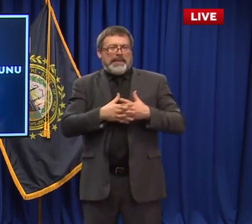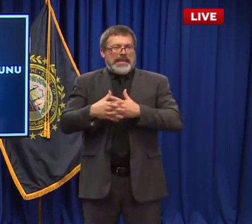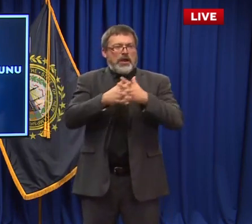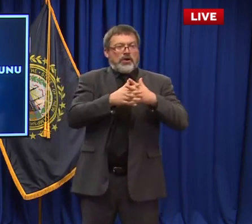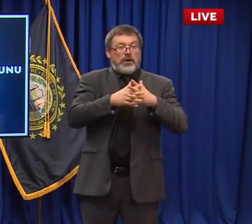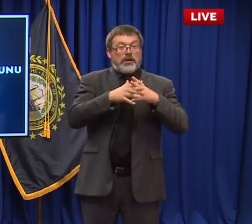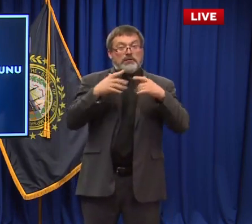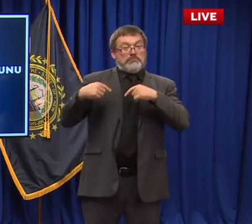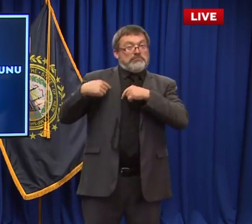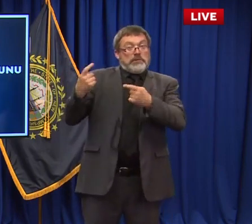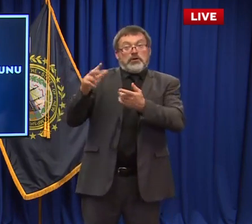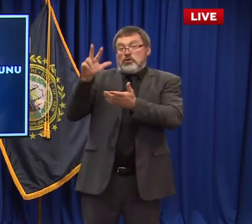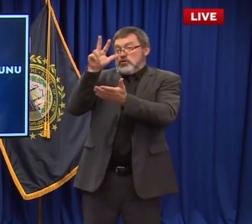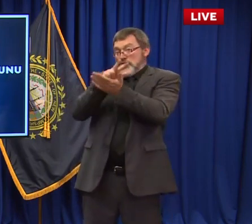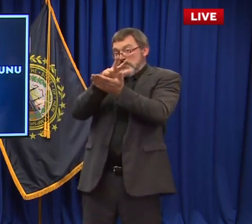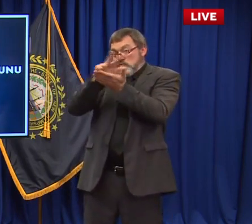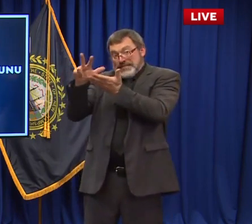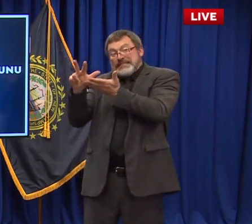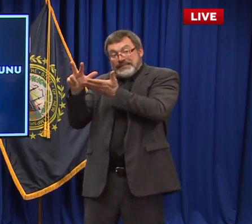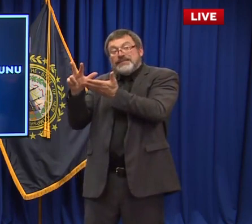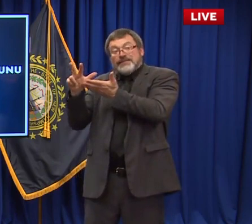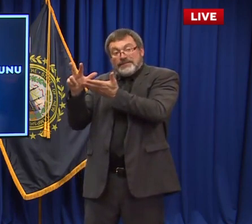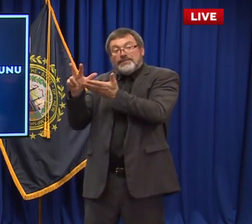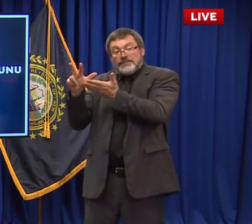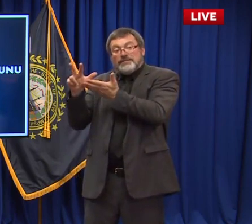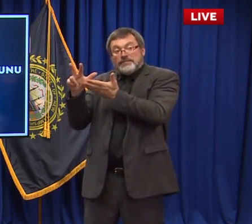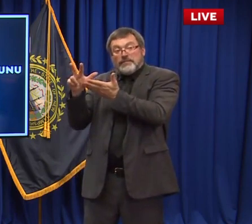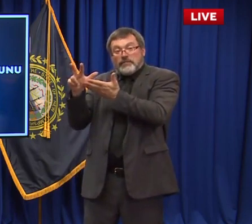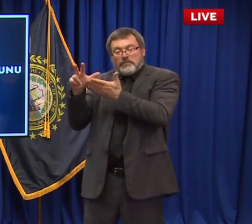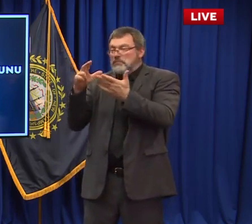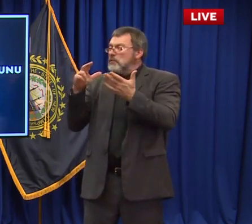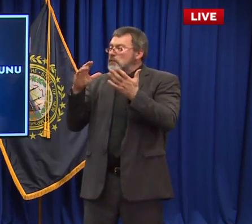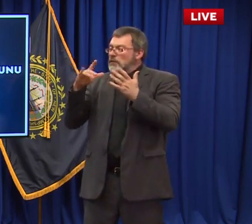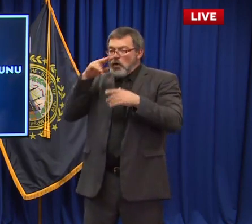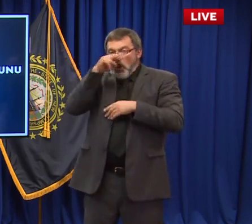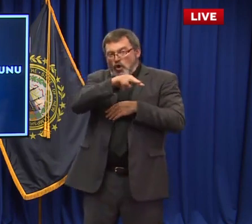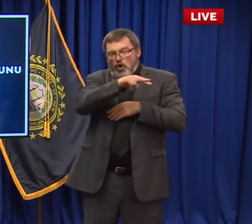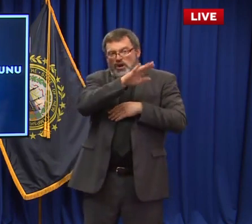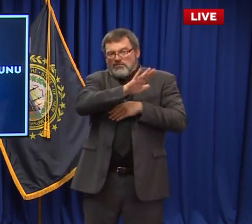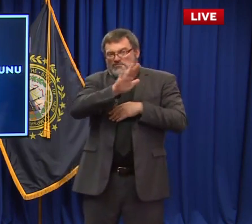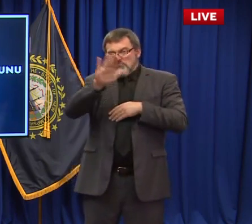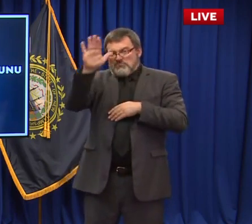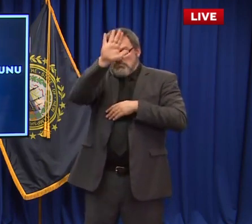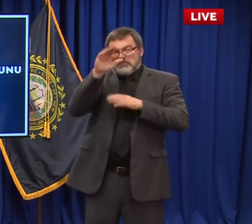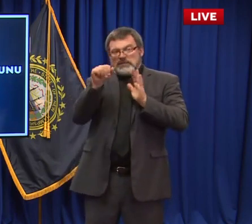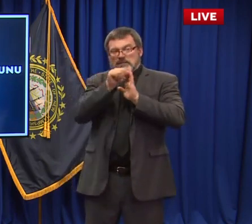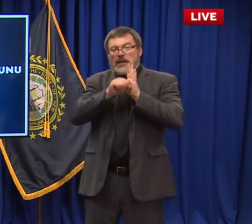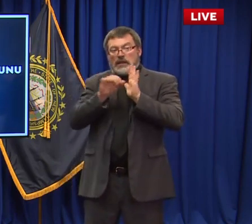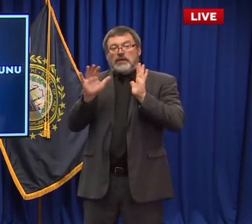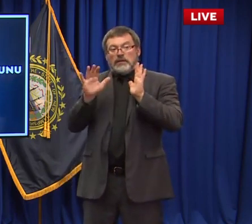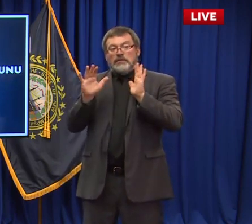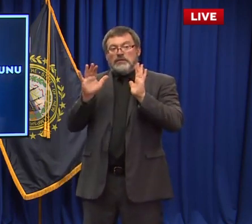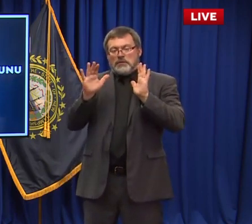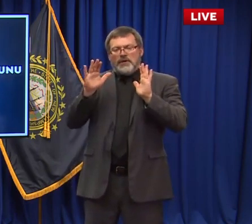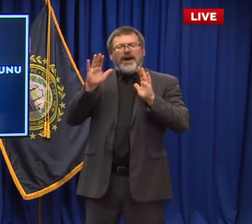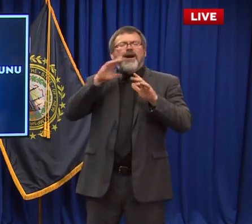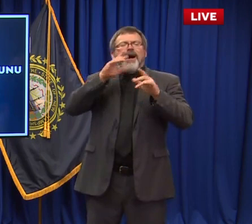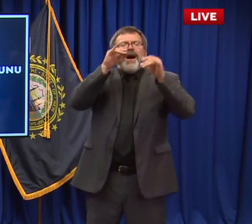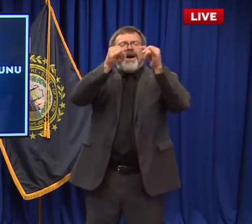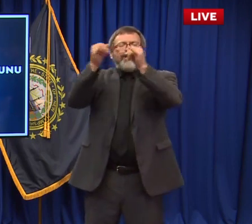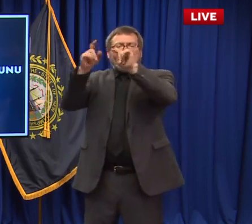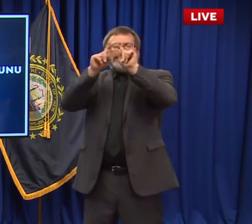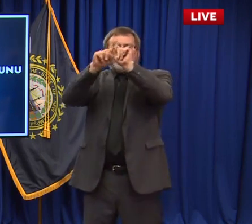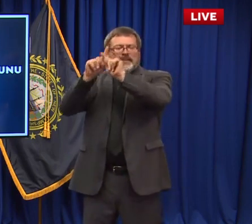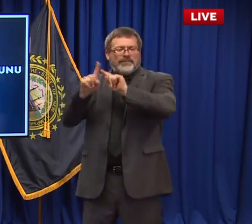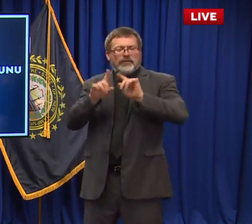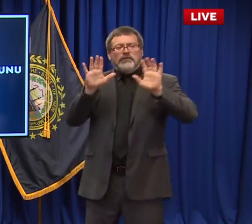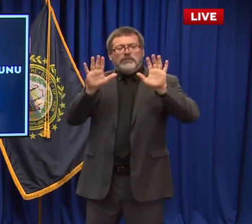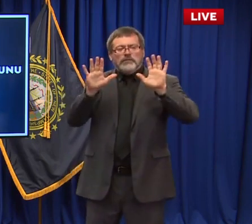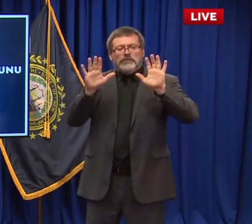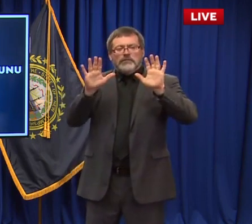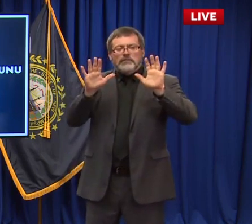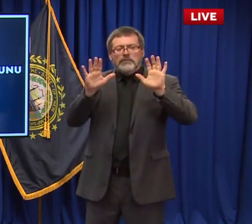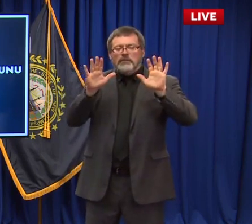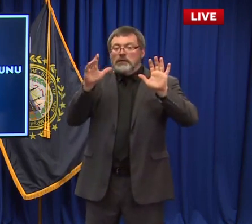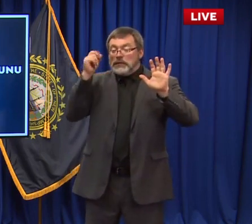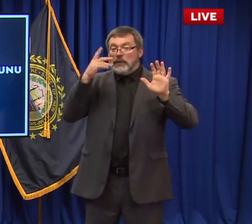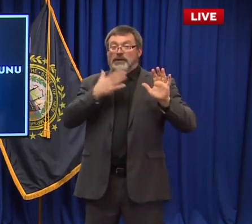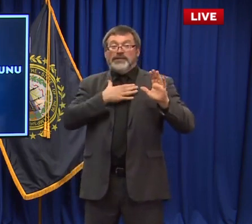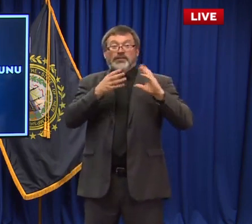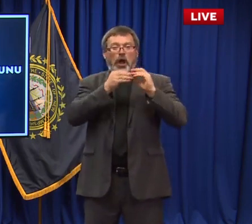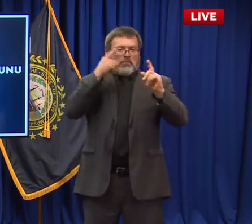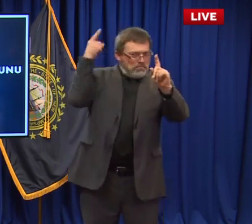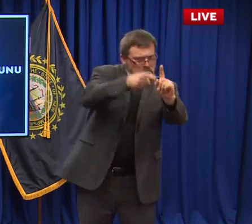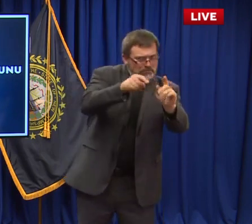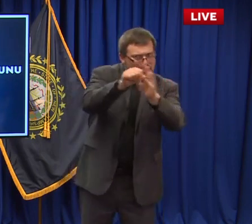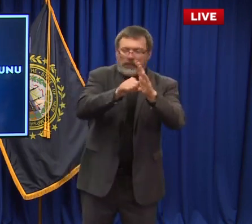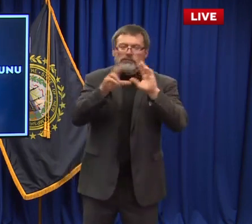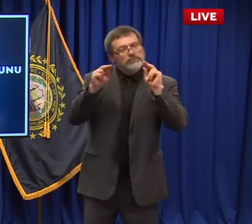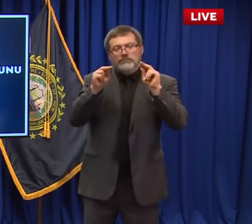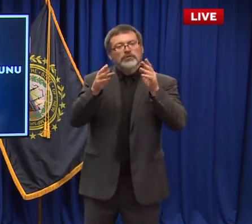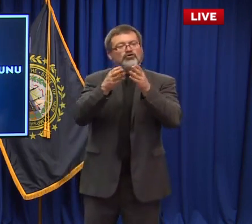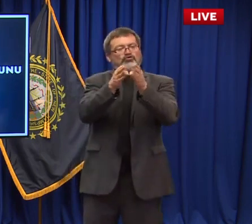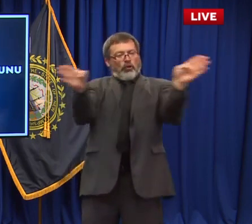I THINK WHAT WE HAVE OBSERVED NATIONALLY FOR LAST TWO OR THREE WEEKS, FIRST OFF, THERE IS A DIFFERENCE STATE BY STATE, COMMUNITY BY COMMUNITY.